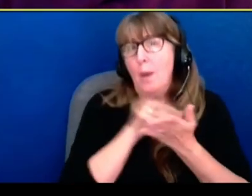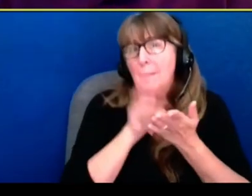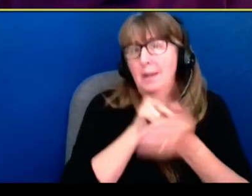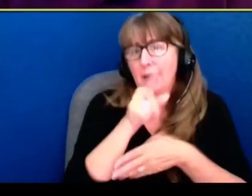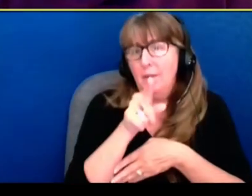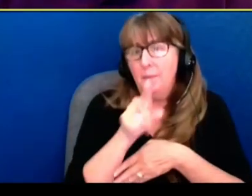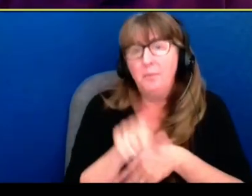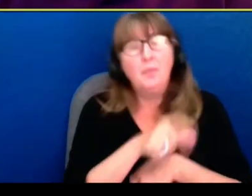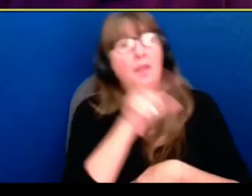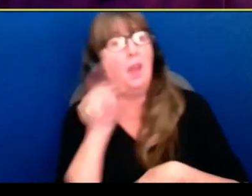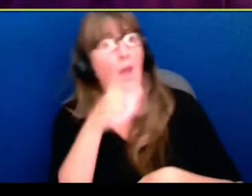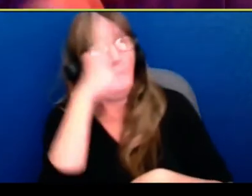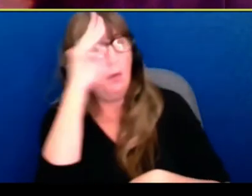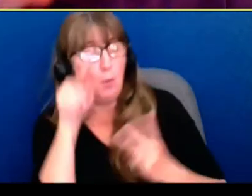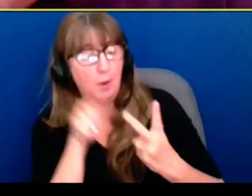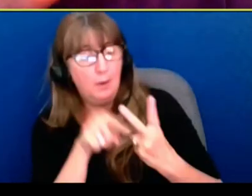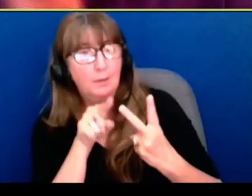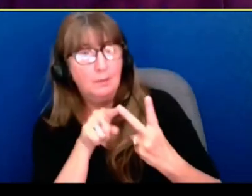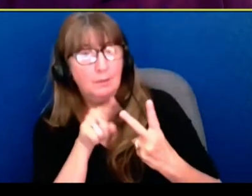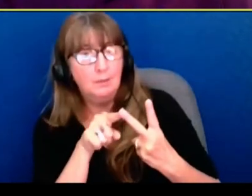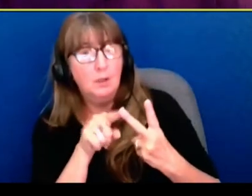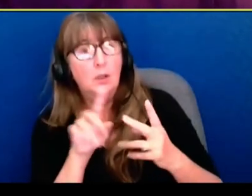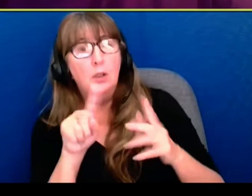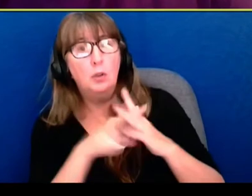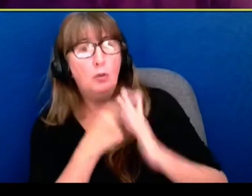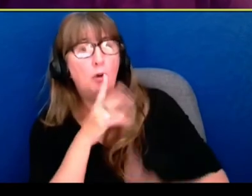right next to him. You started to talk.